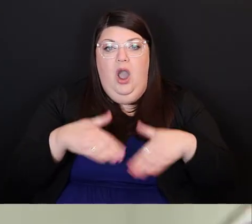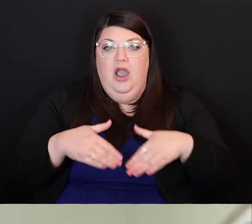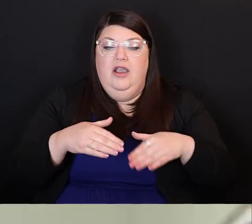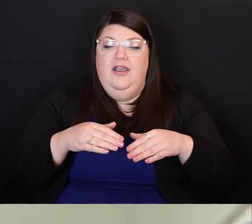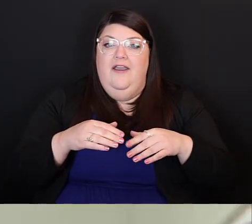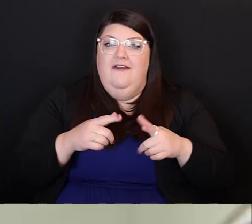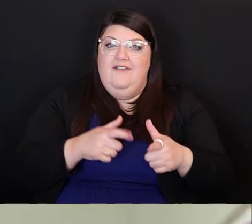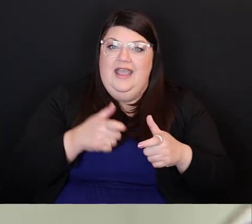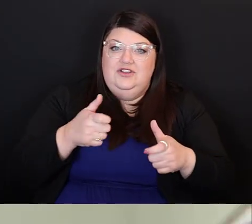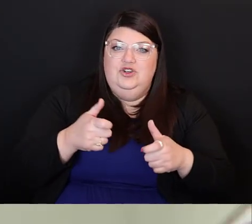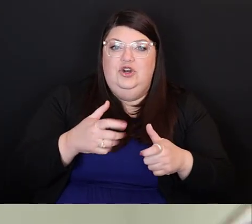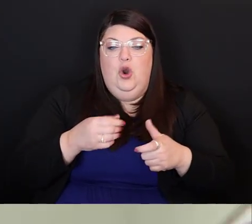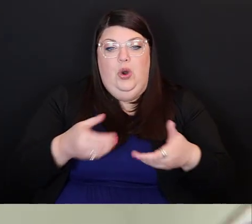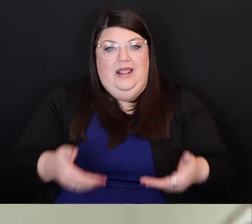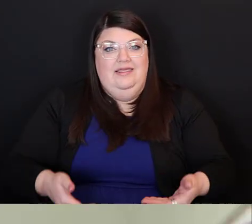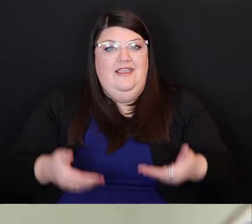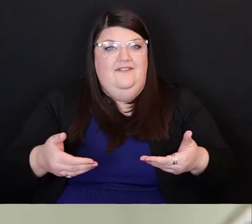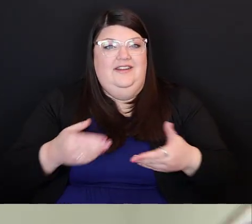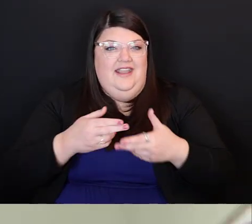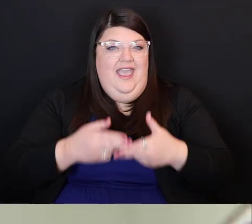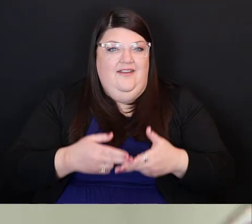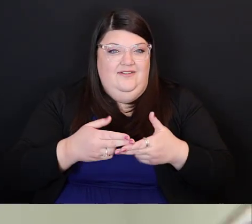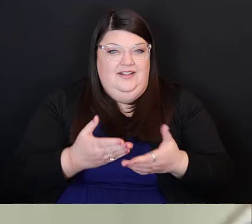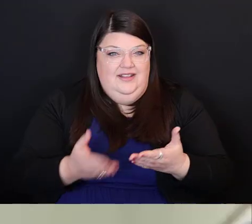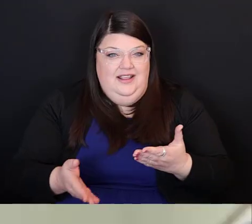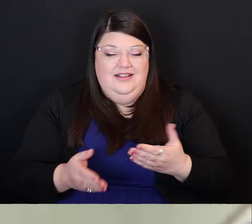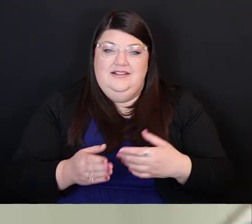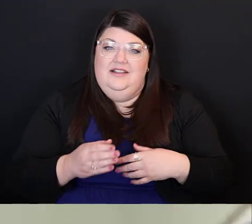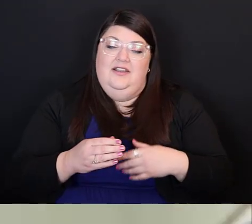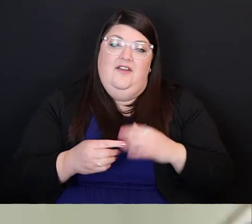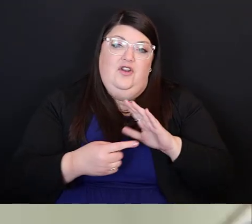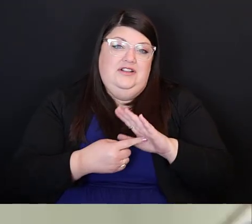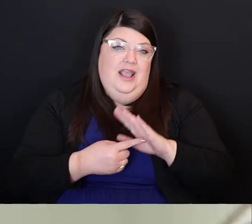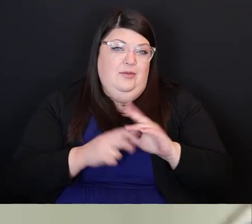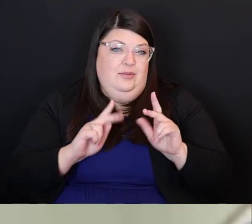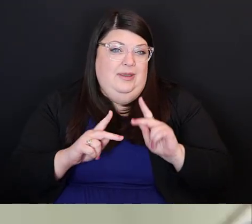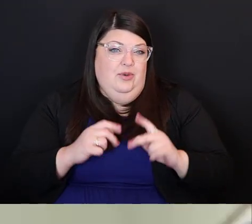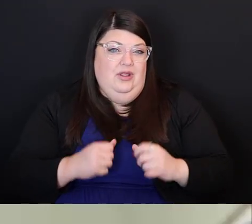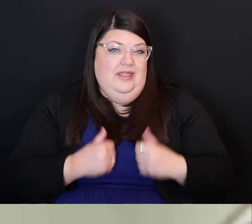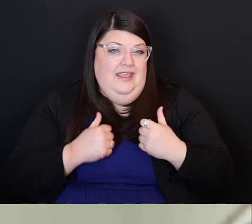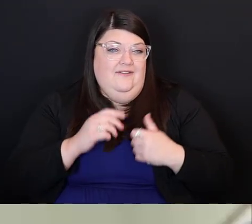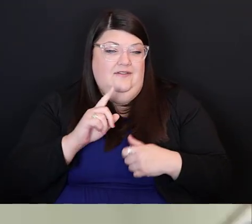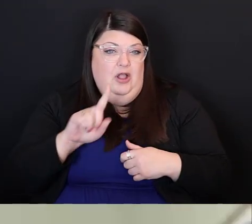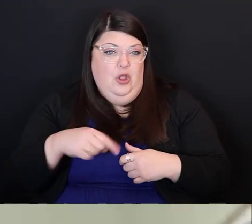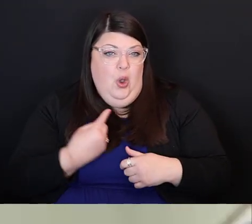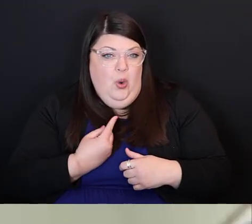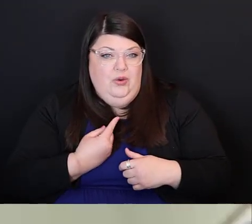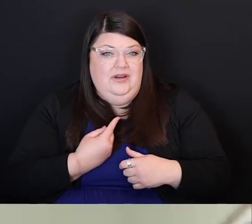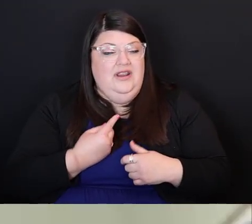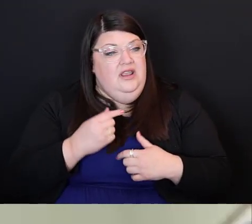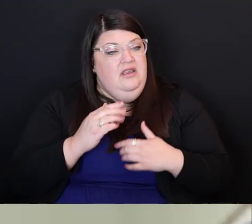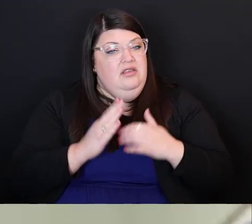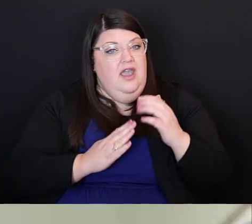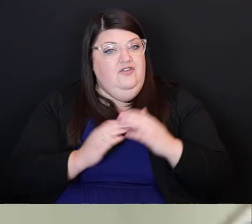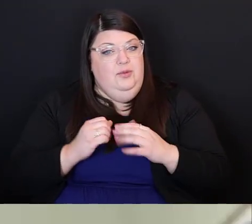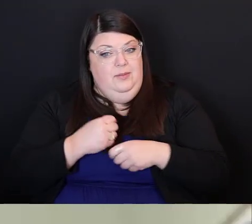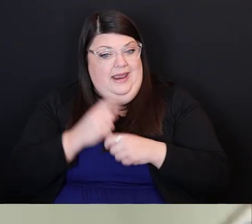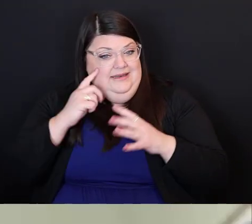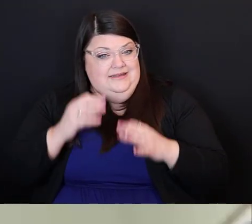You could really see the value for someone who lives on their own and is comfortable making decisions on their own, but doesn't have the strength to